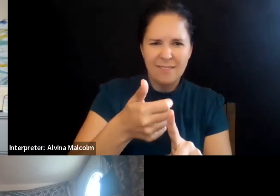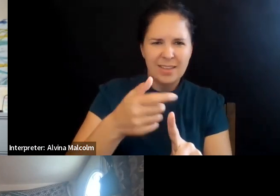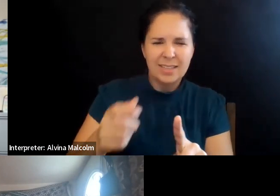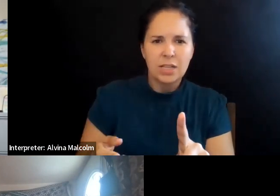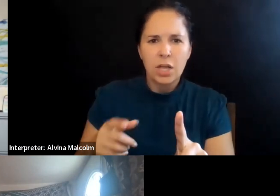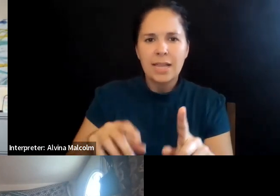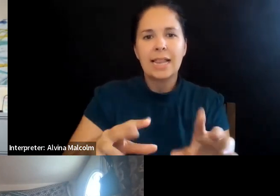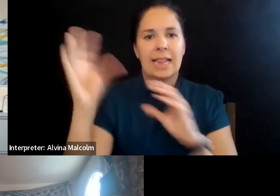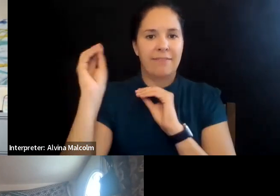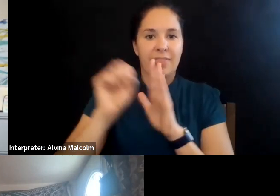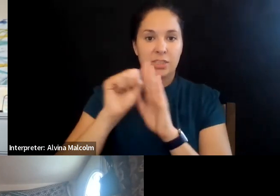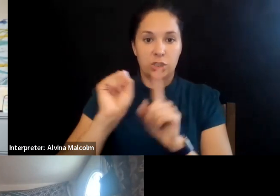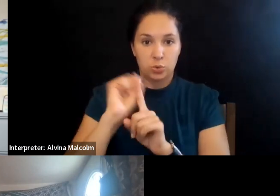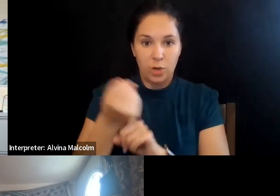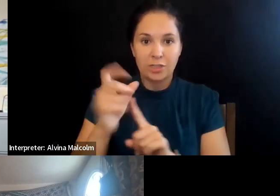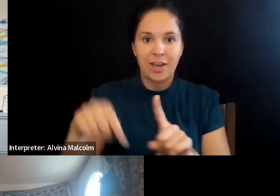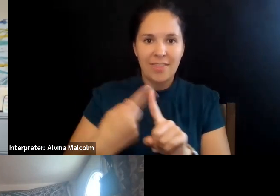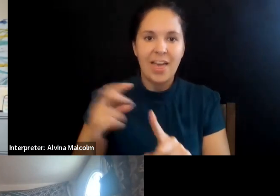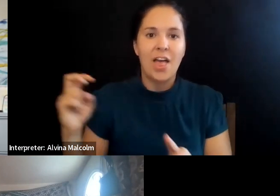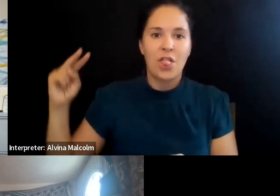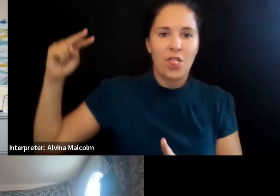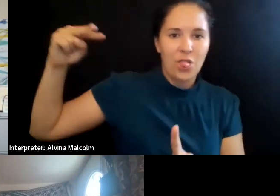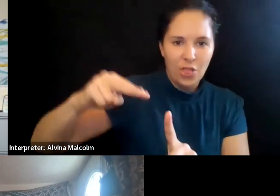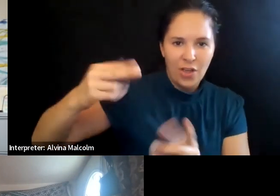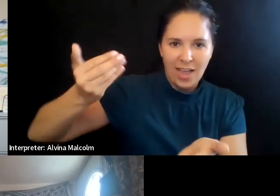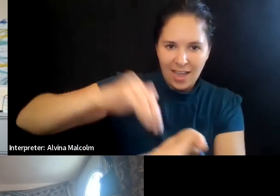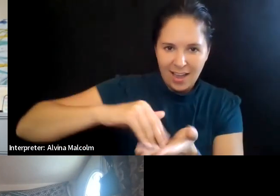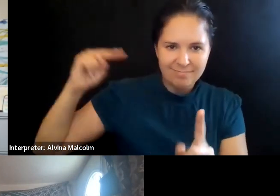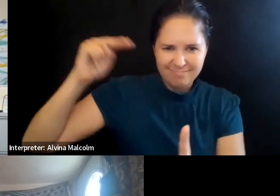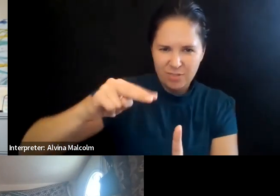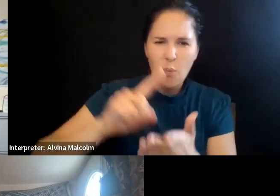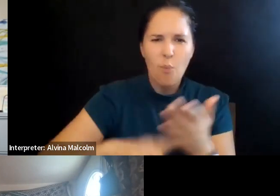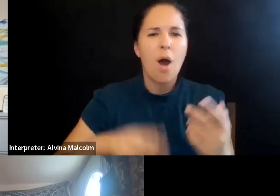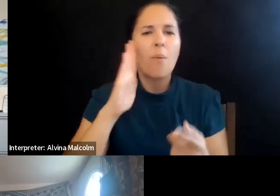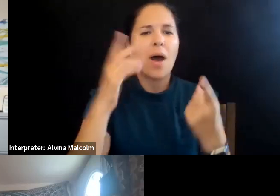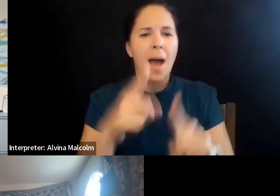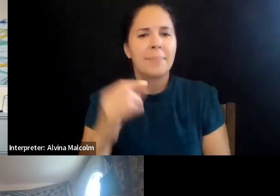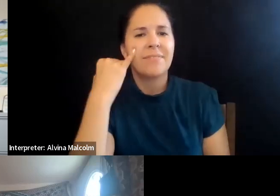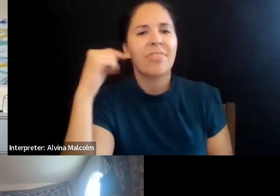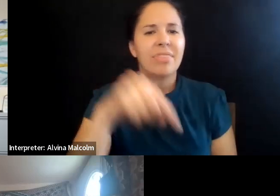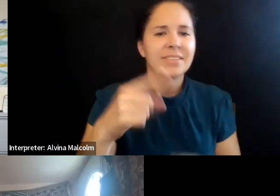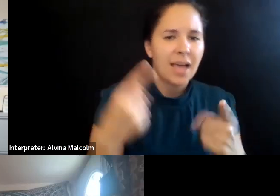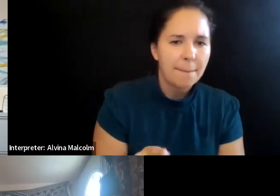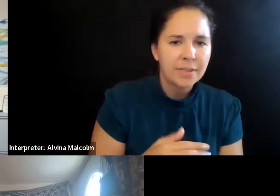and successes. It's really about taking yourself out of the equation and then putting yourself back into it, if